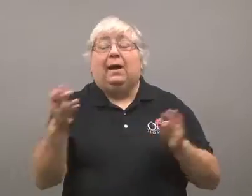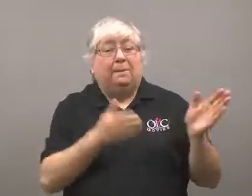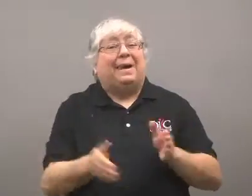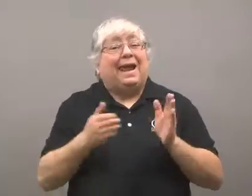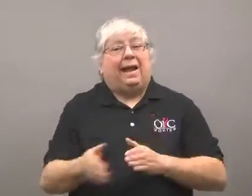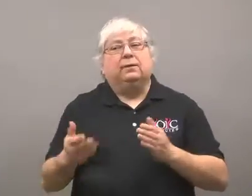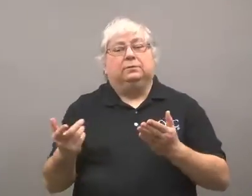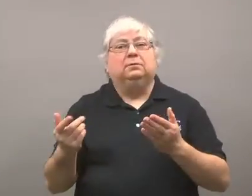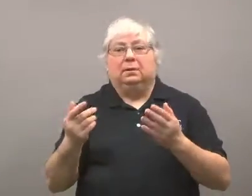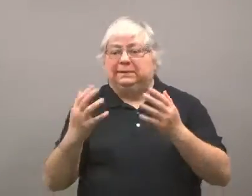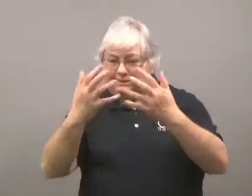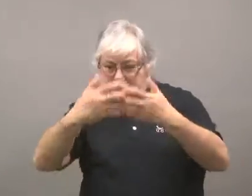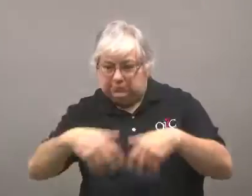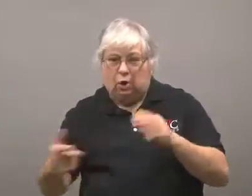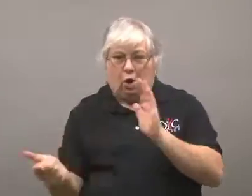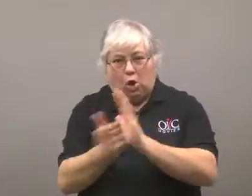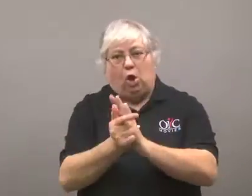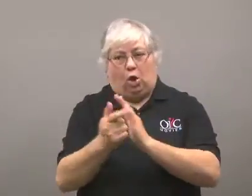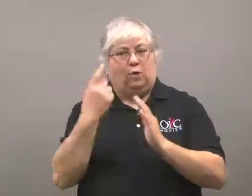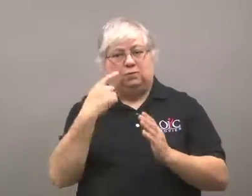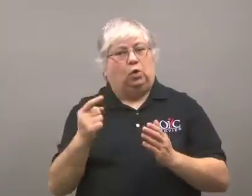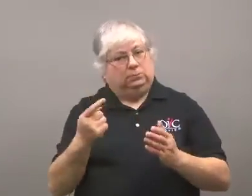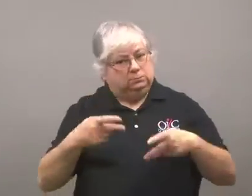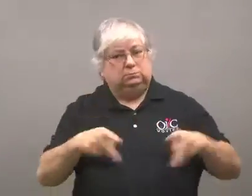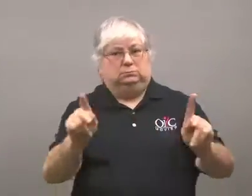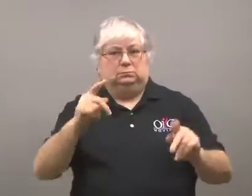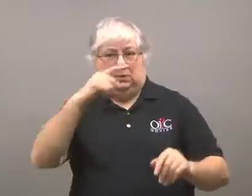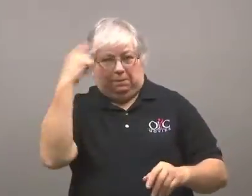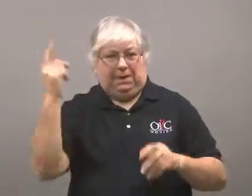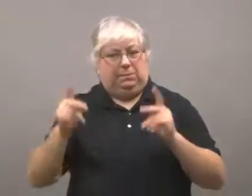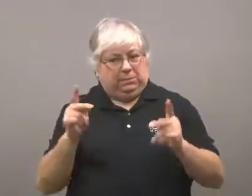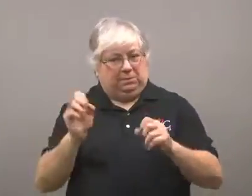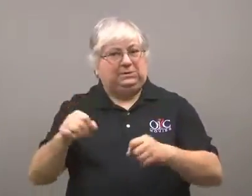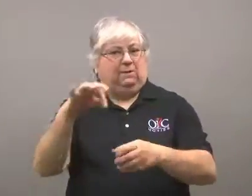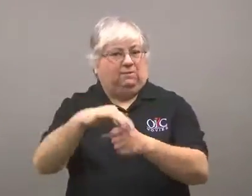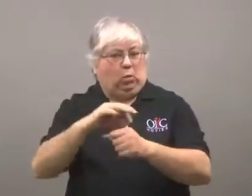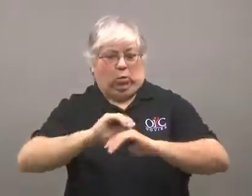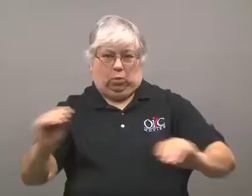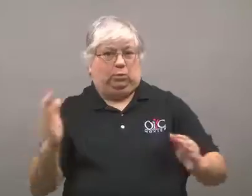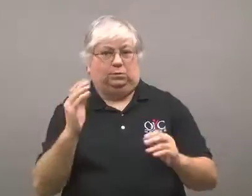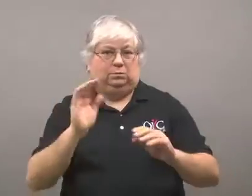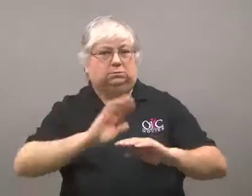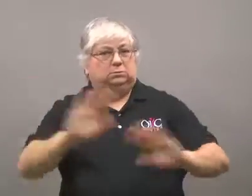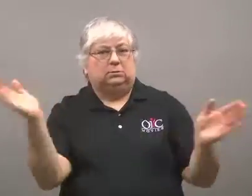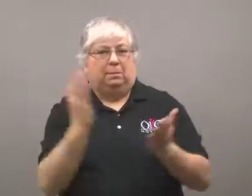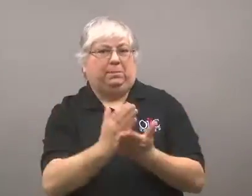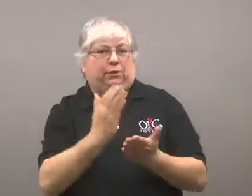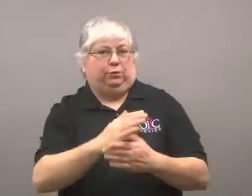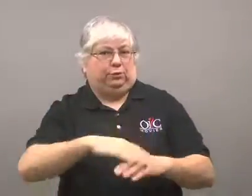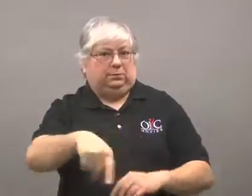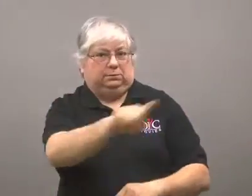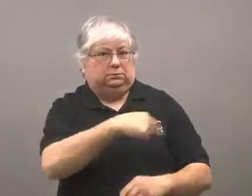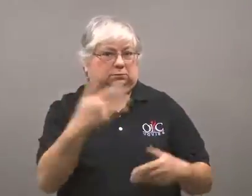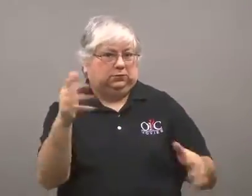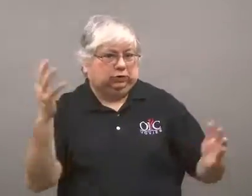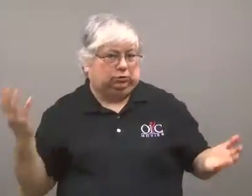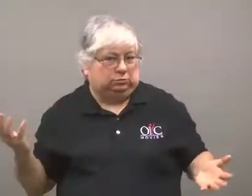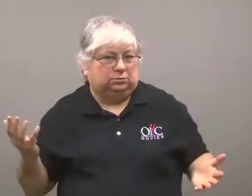At the time, he had plans to push through legislation banning interference with voter rights.